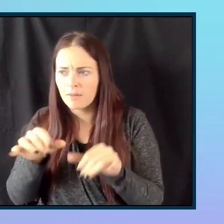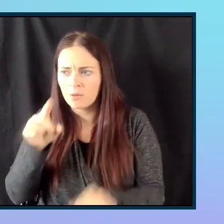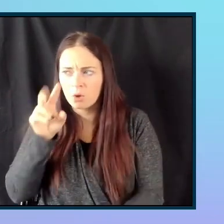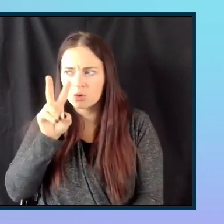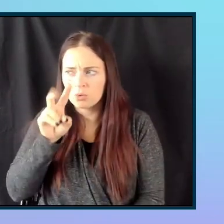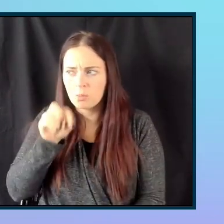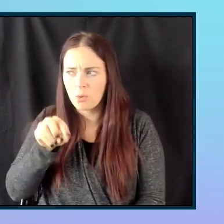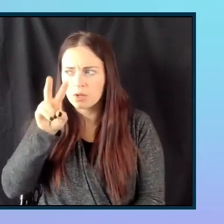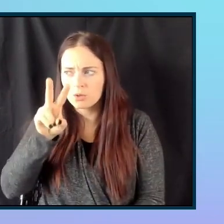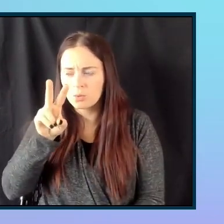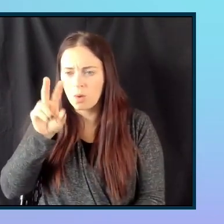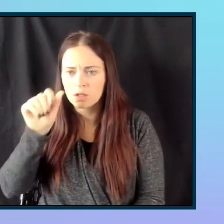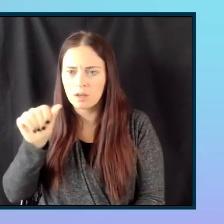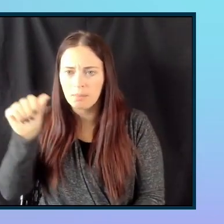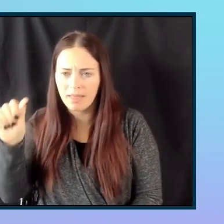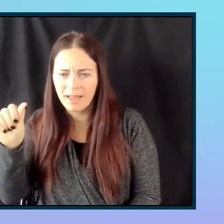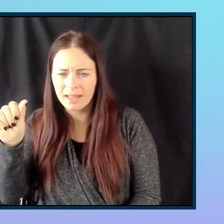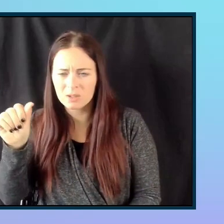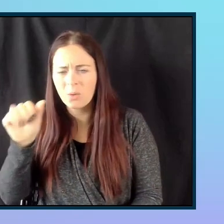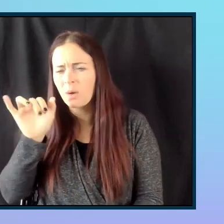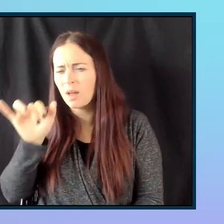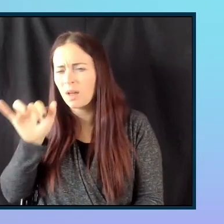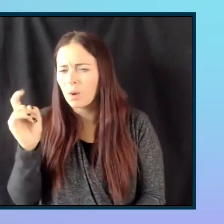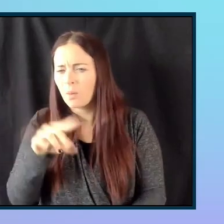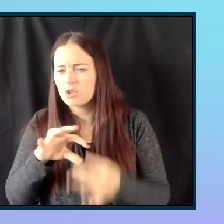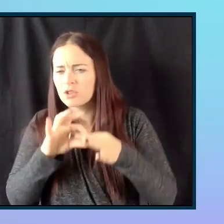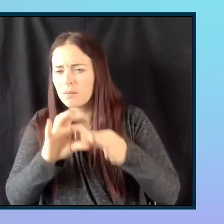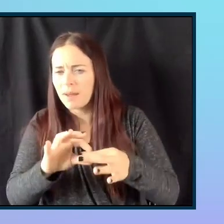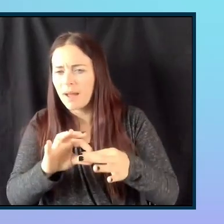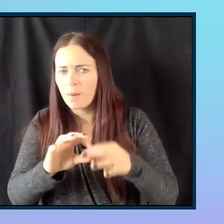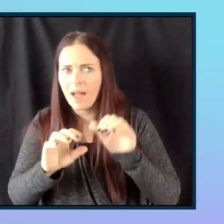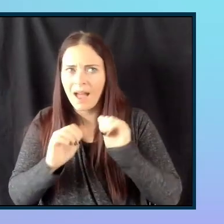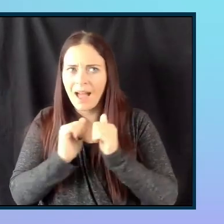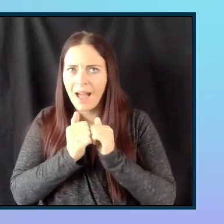So I'm kind of just asking about how like WCAG 3.0 will kind of map to WCAG 2.2?